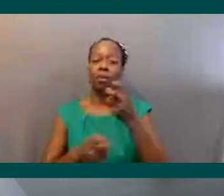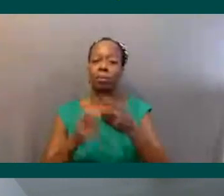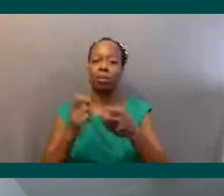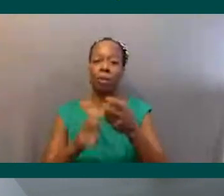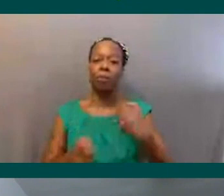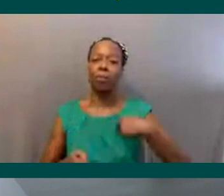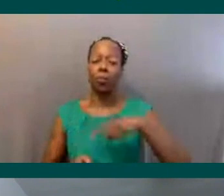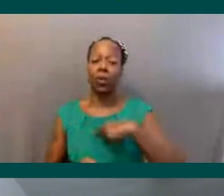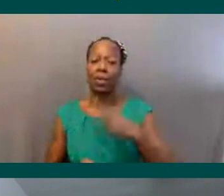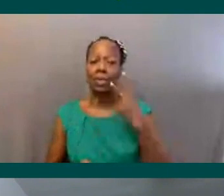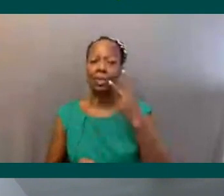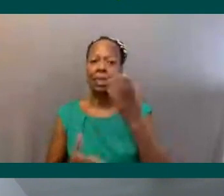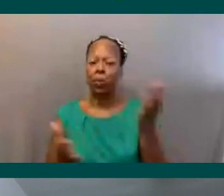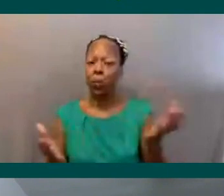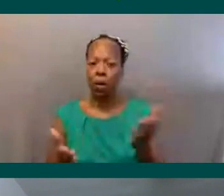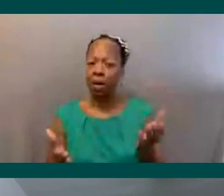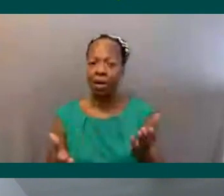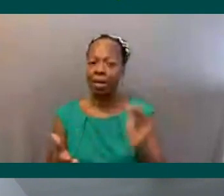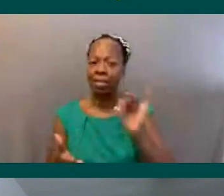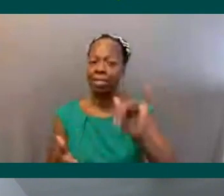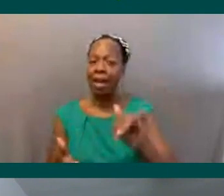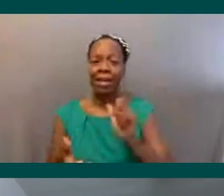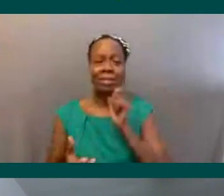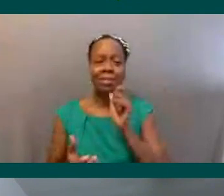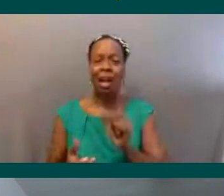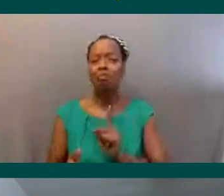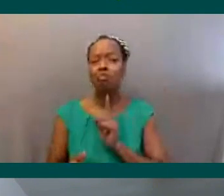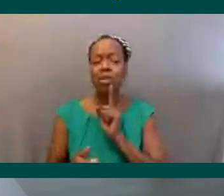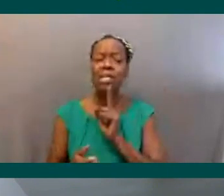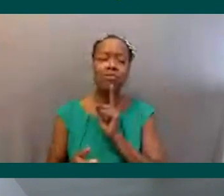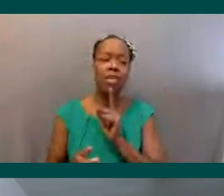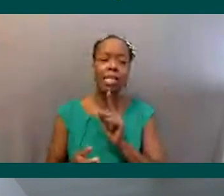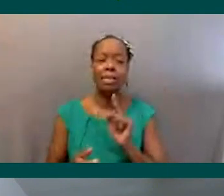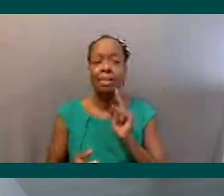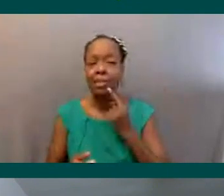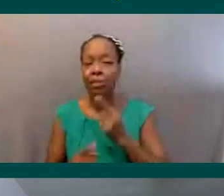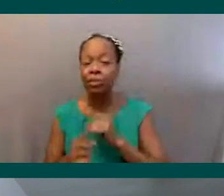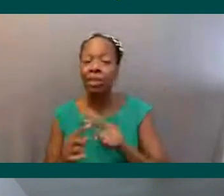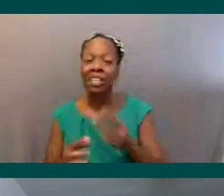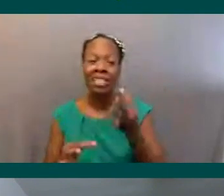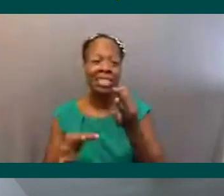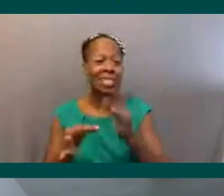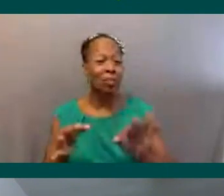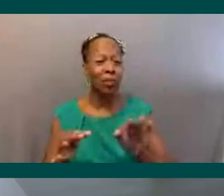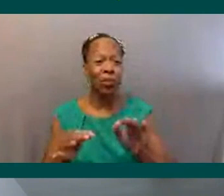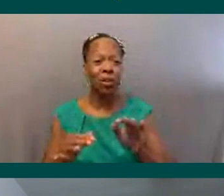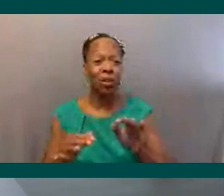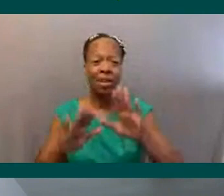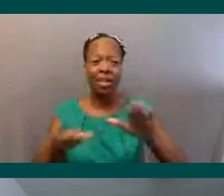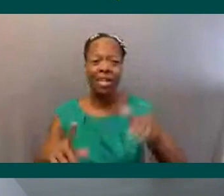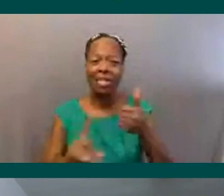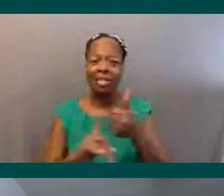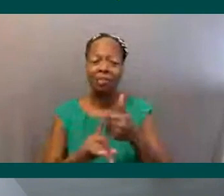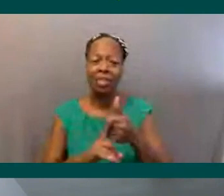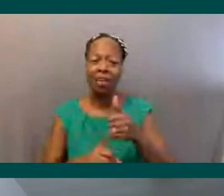that is not terribly significant is simply kids that are up on their toes